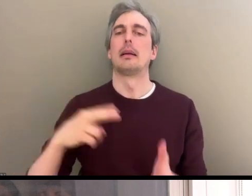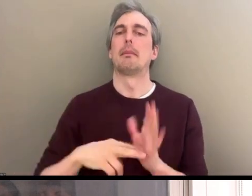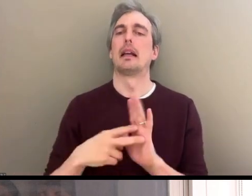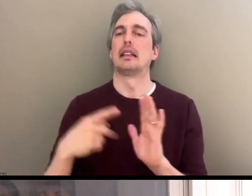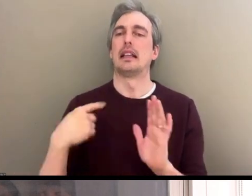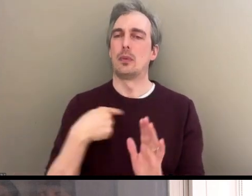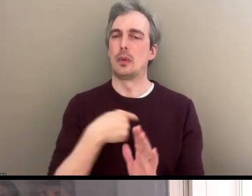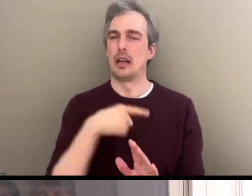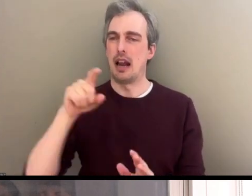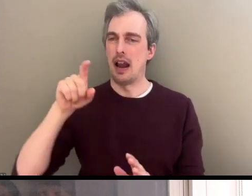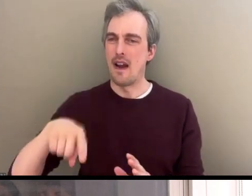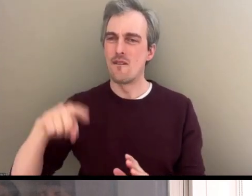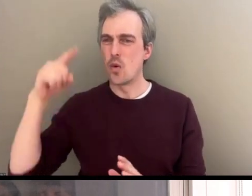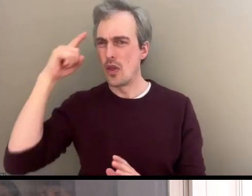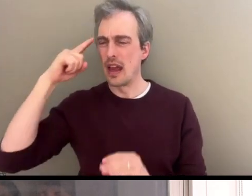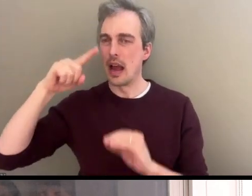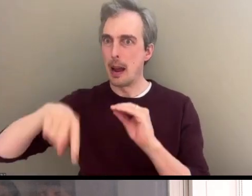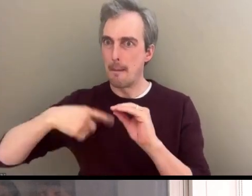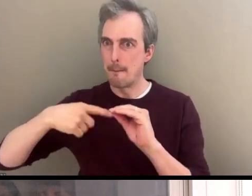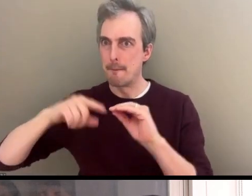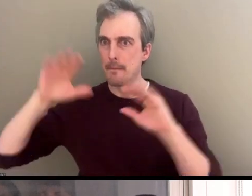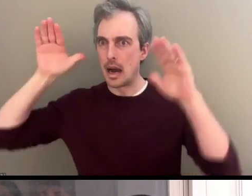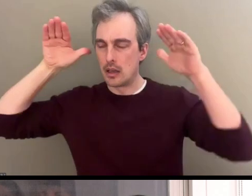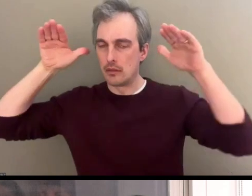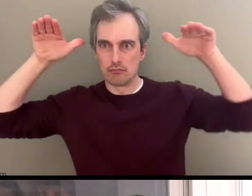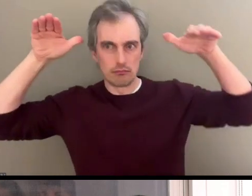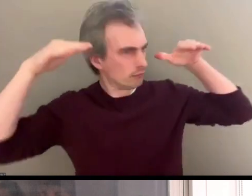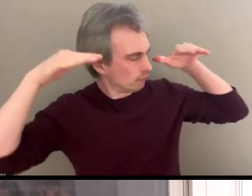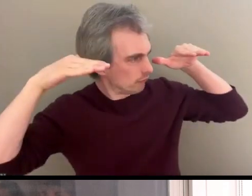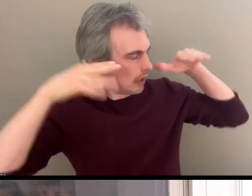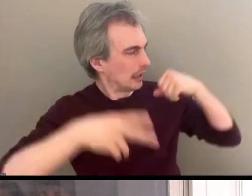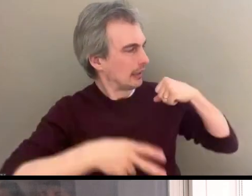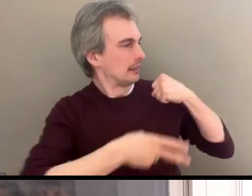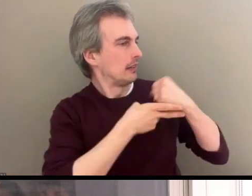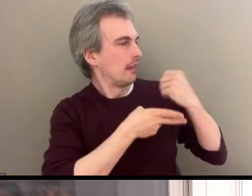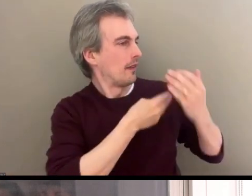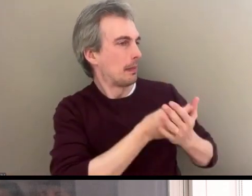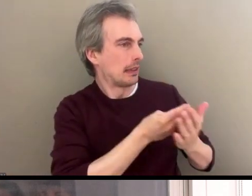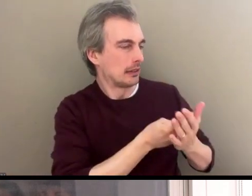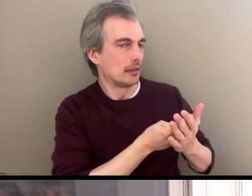So we have the shift left in our SDLC, and bring these best practices